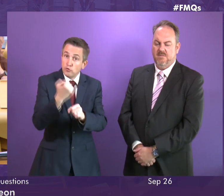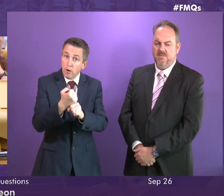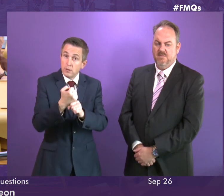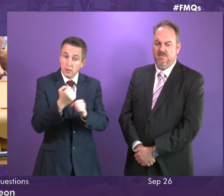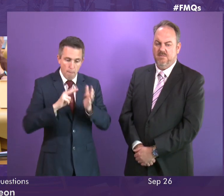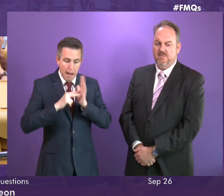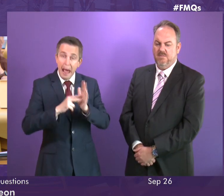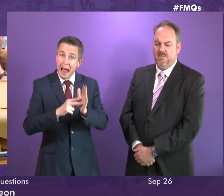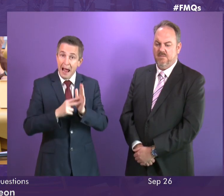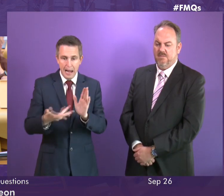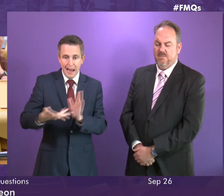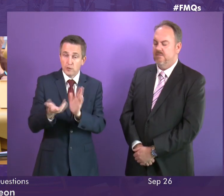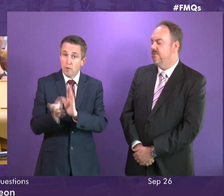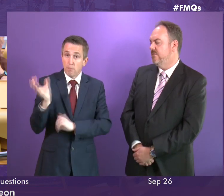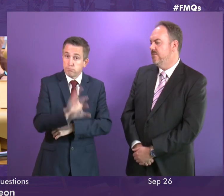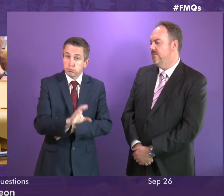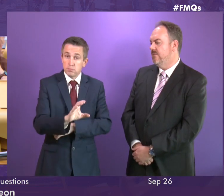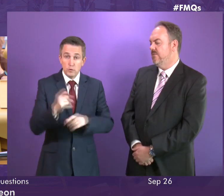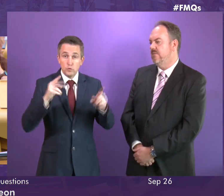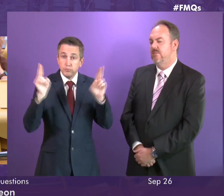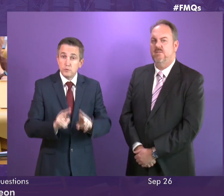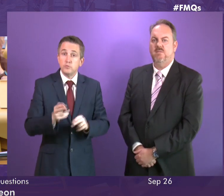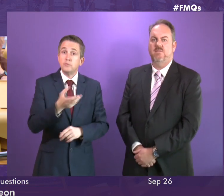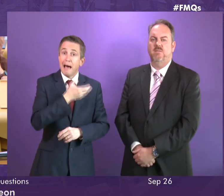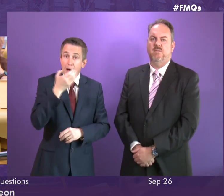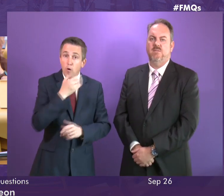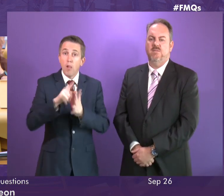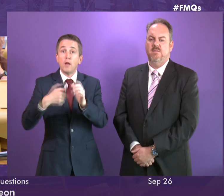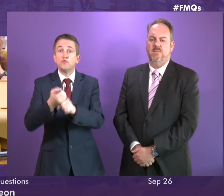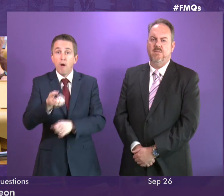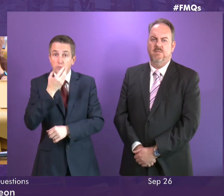new investment and sets out the actions that we are taking to reduce alcohol and drug use.